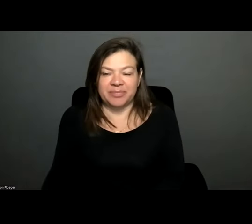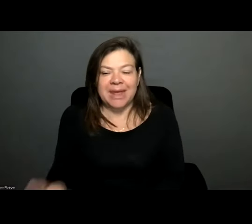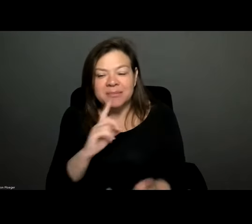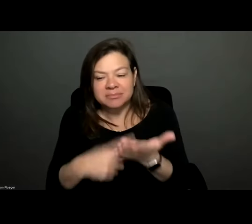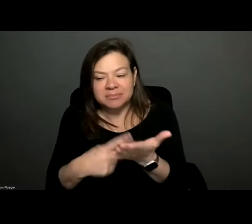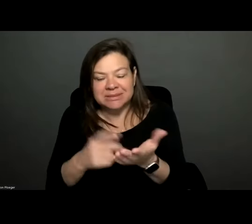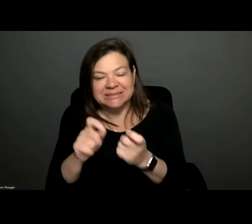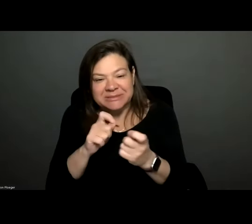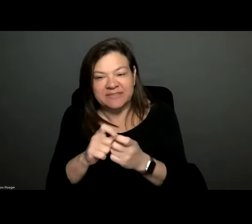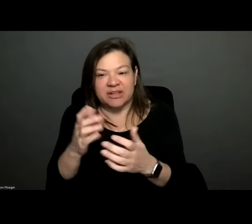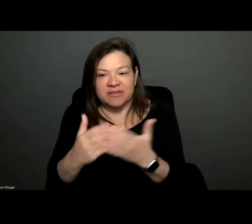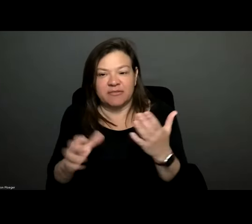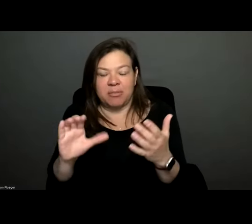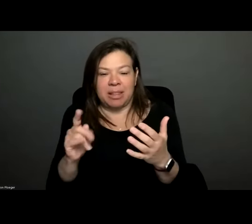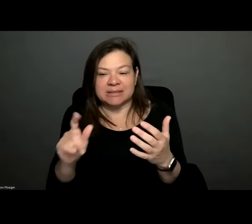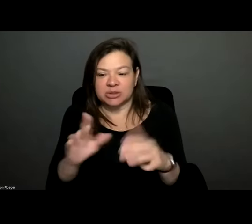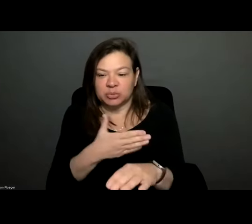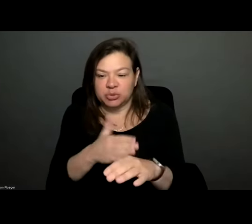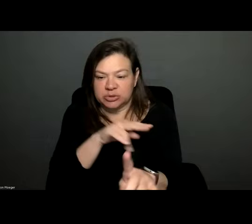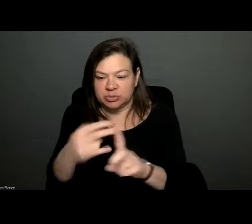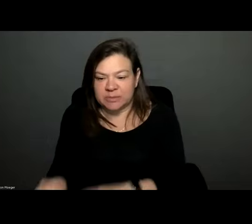from the classical music perspective.